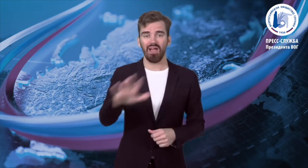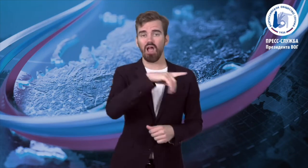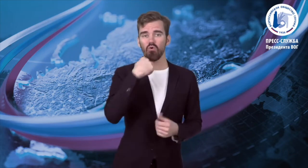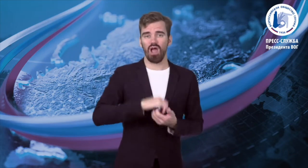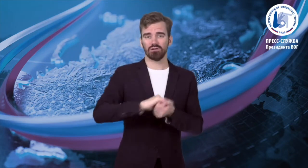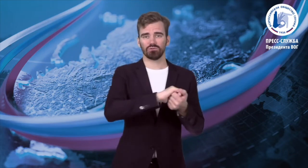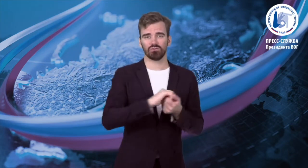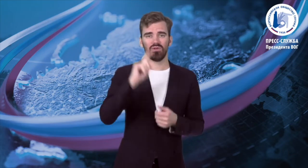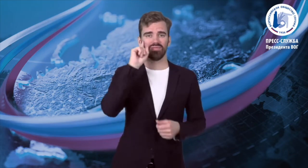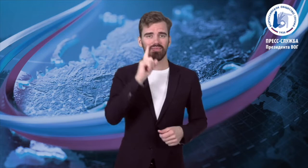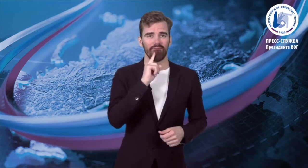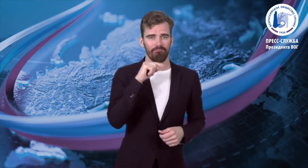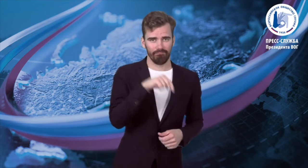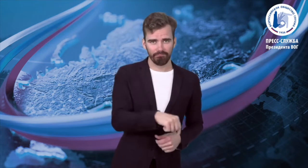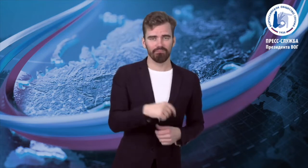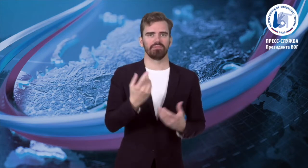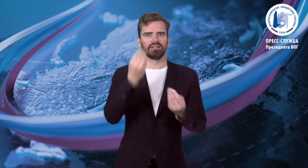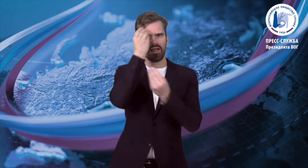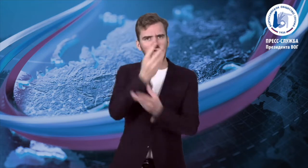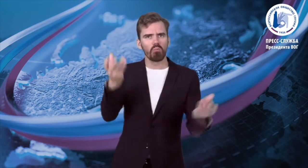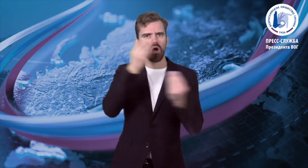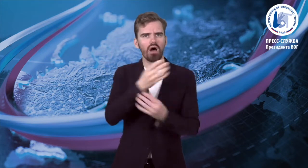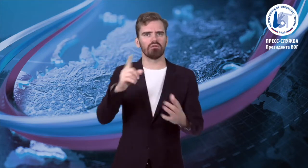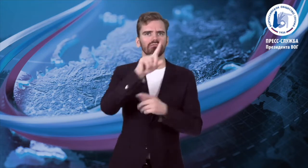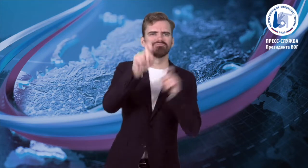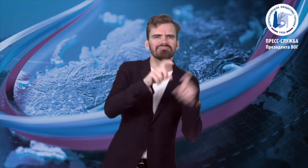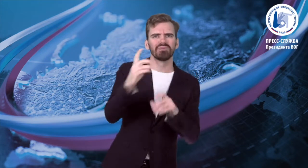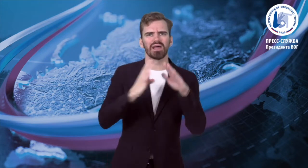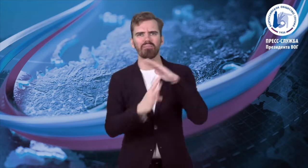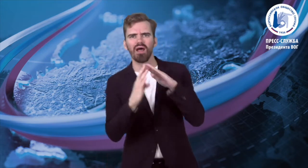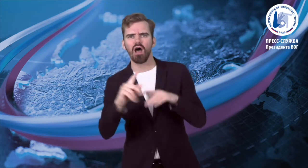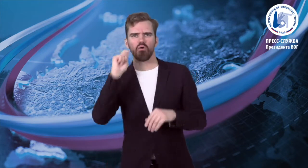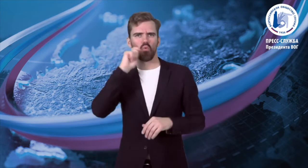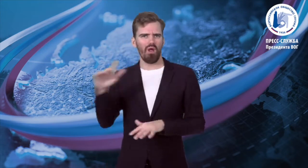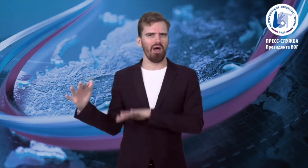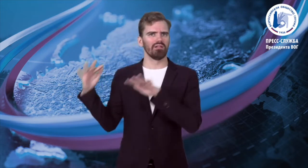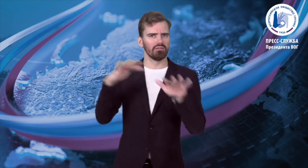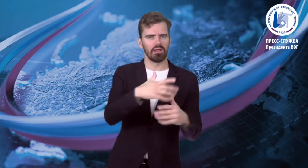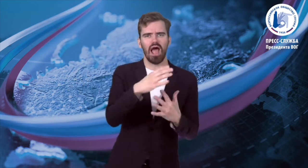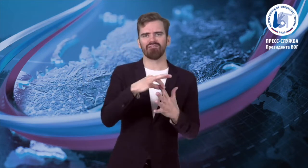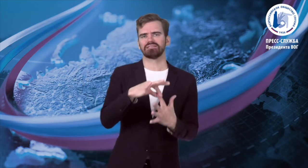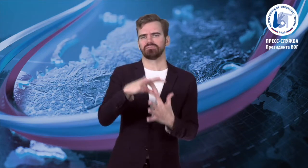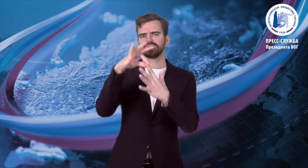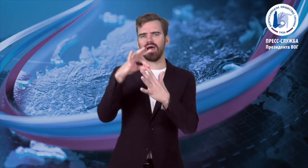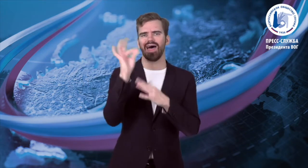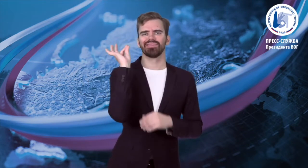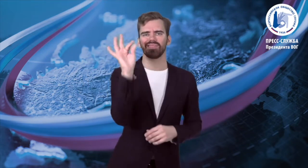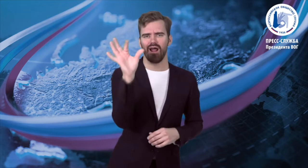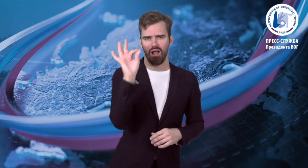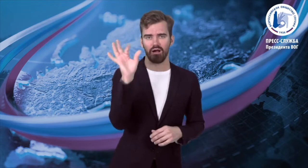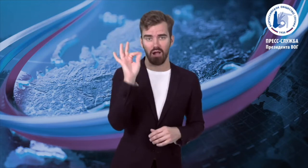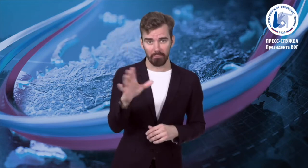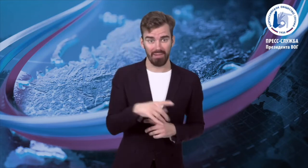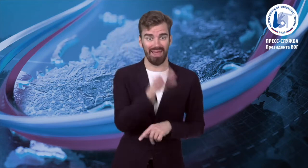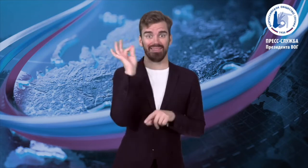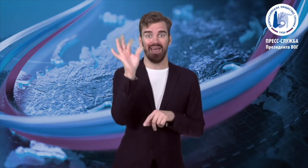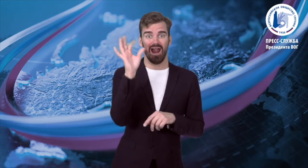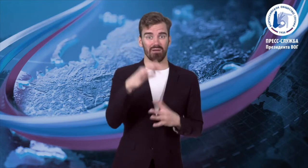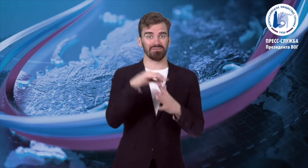The All-Russian Society of the Deaf has created a Telegram channel to inform deaf refugees from Ukraine on all issues and